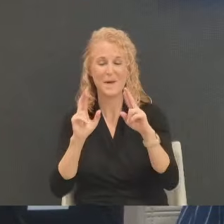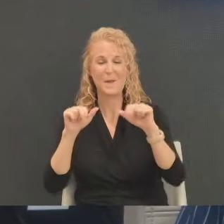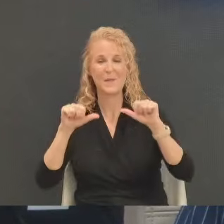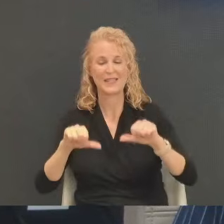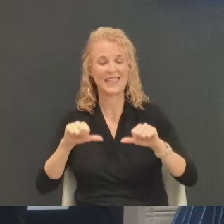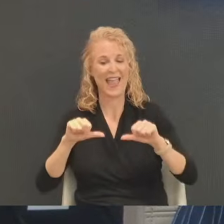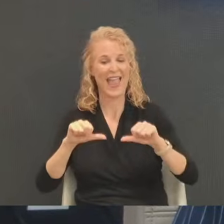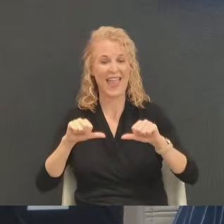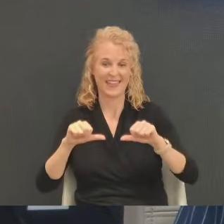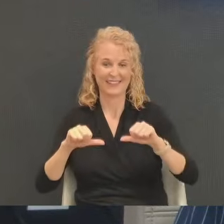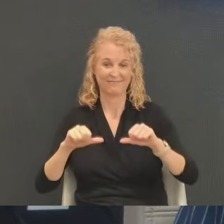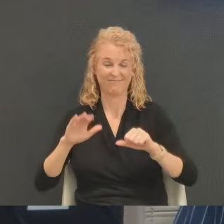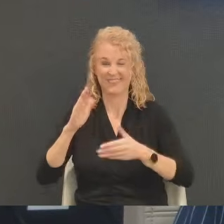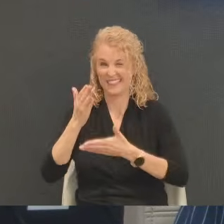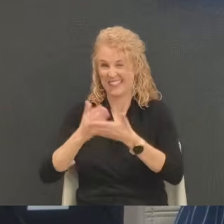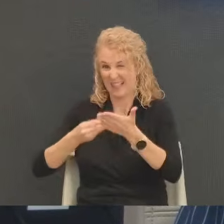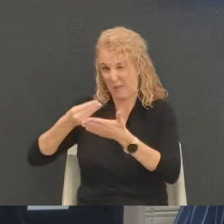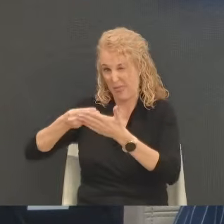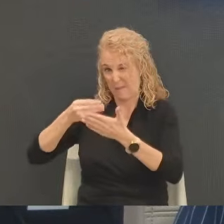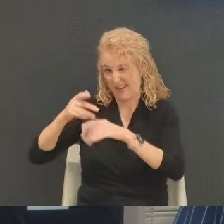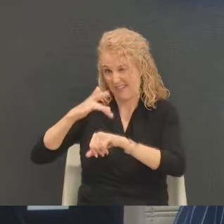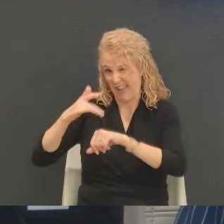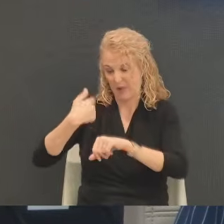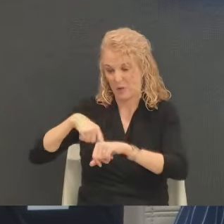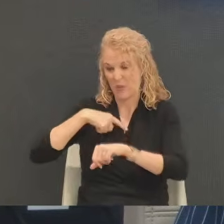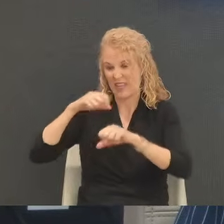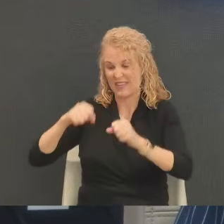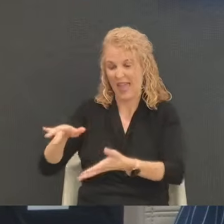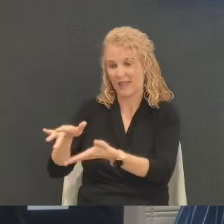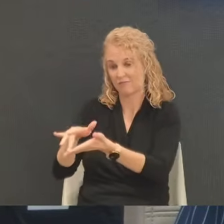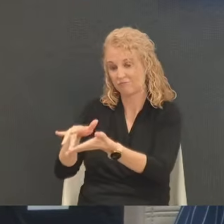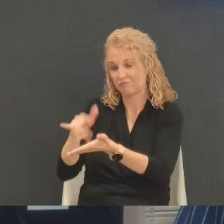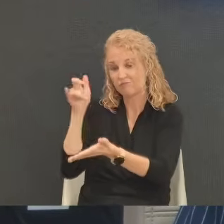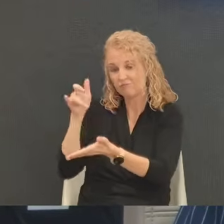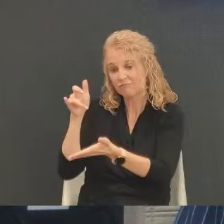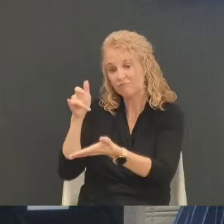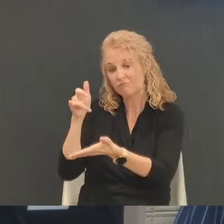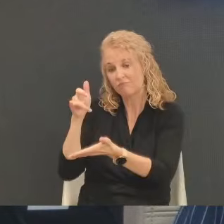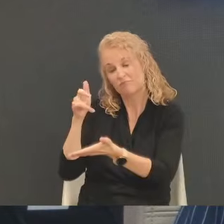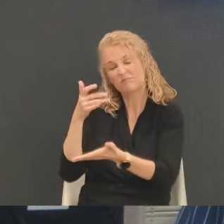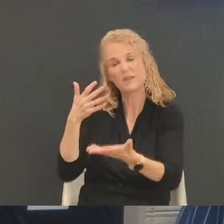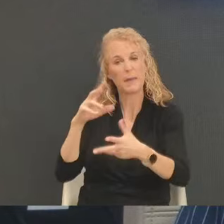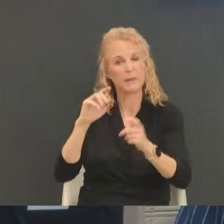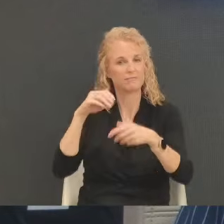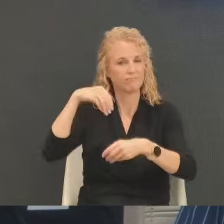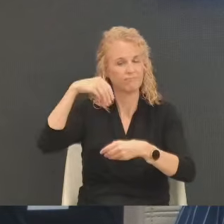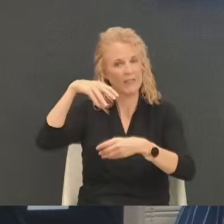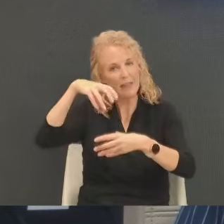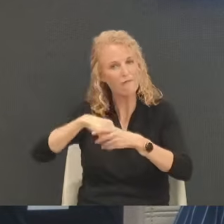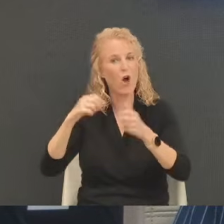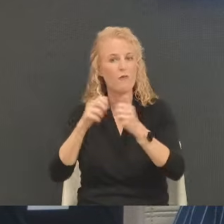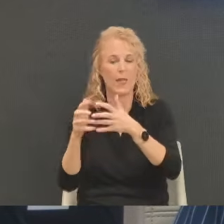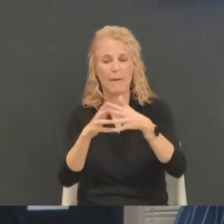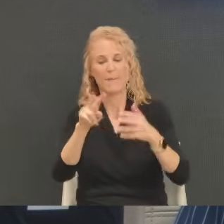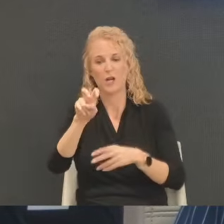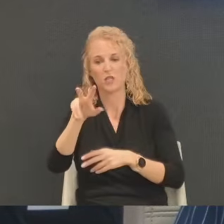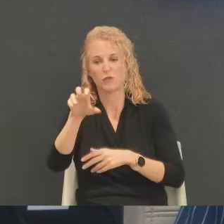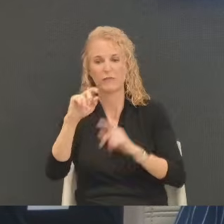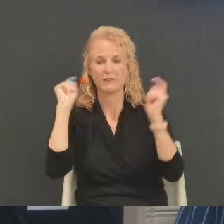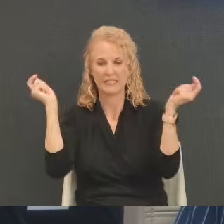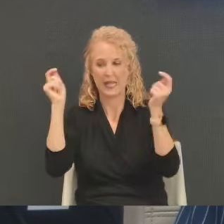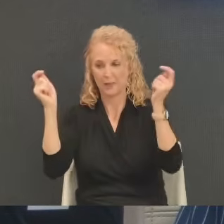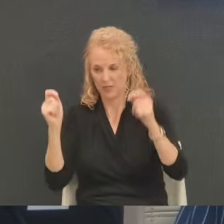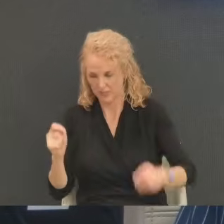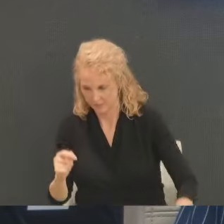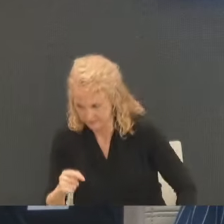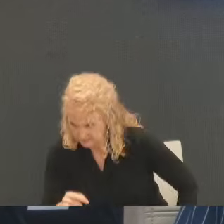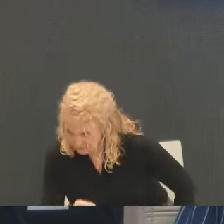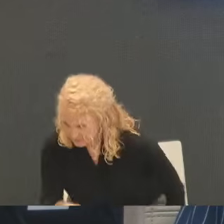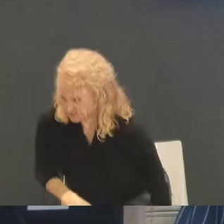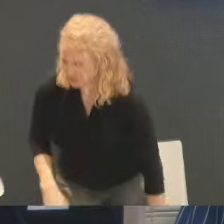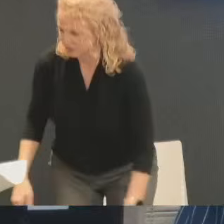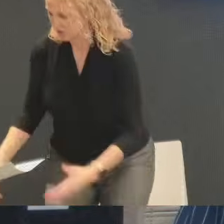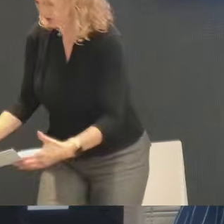some of the $250 and this could be part of the 250 America 250 celebration. Um, I also attended the